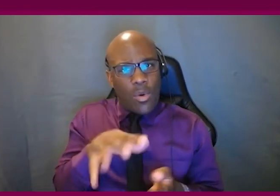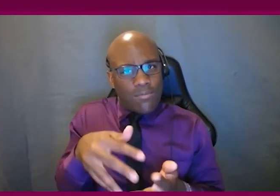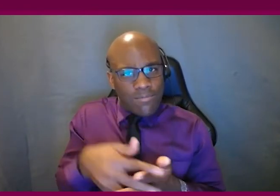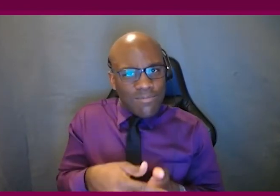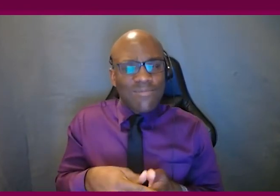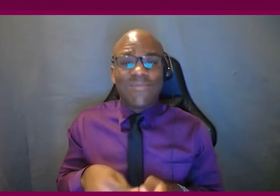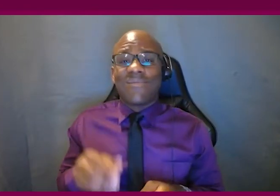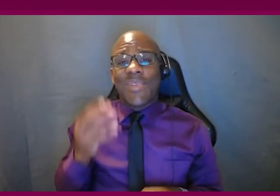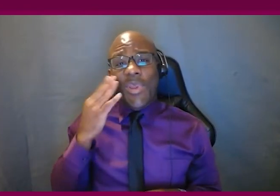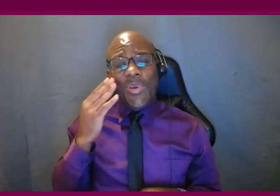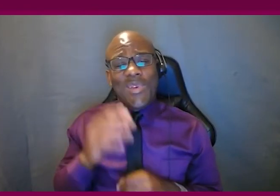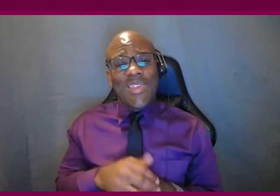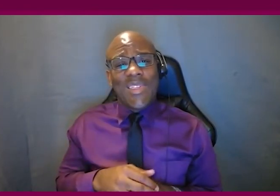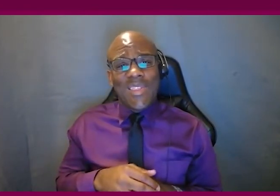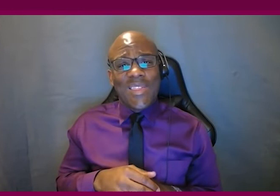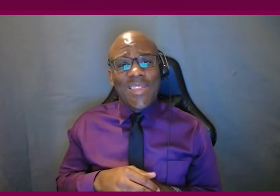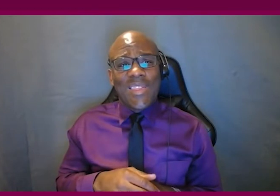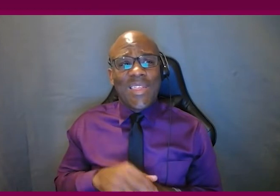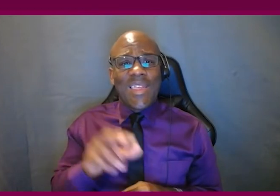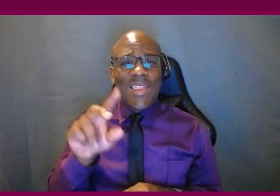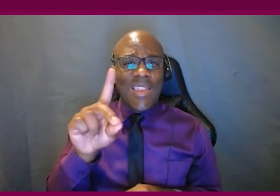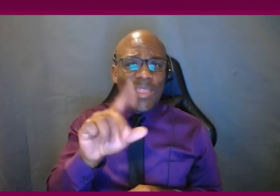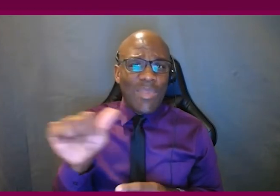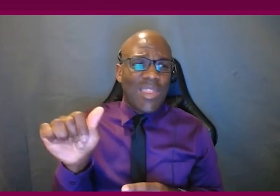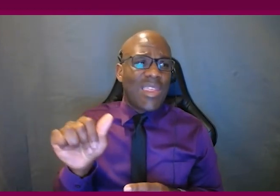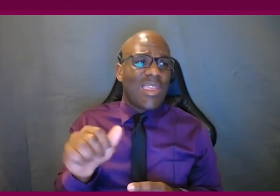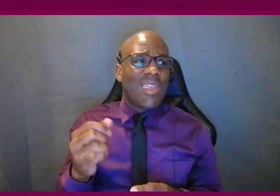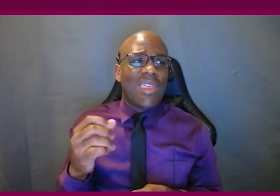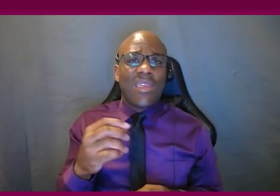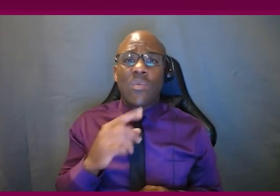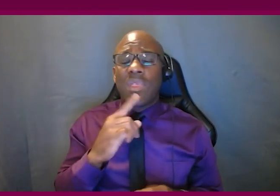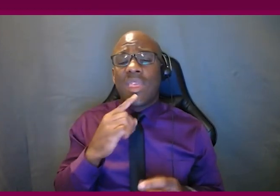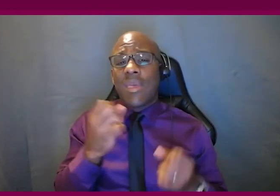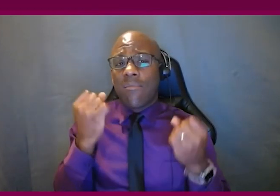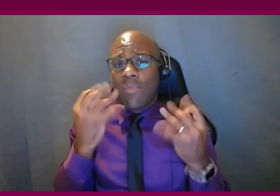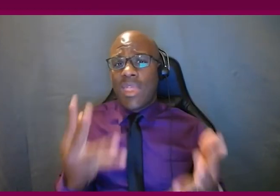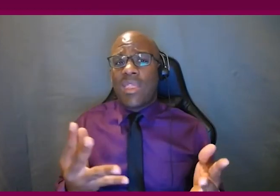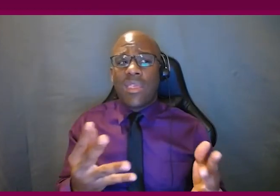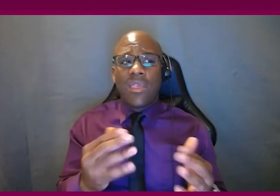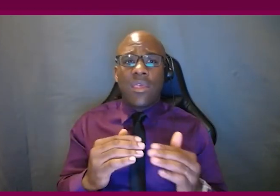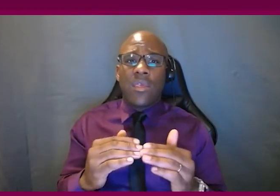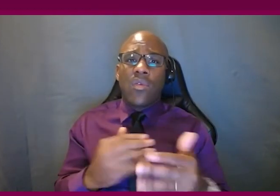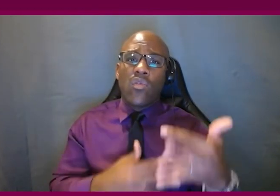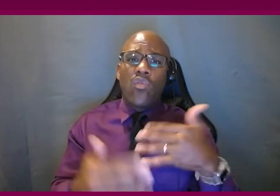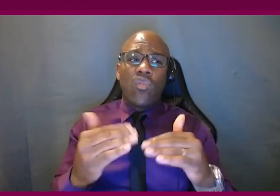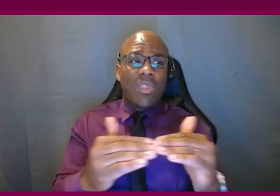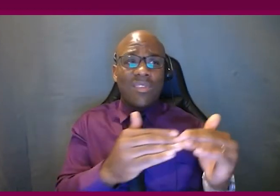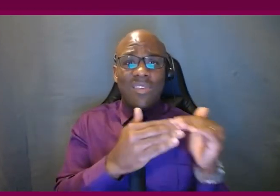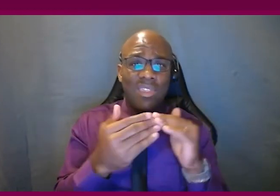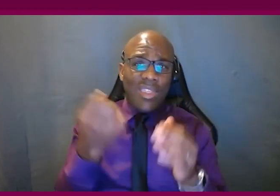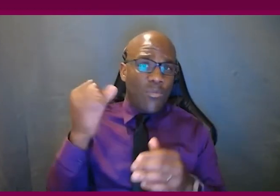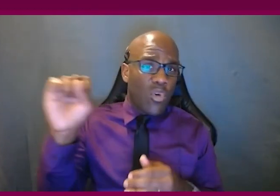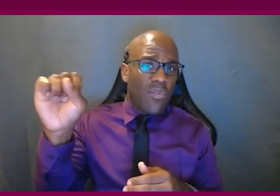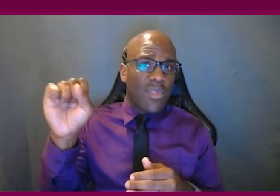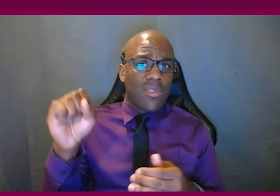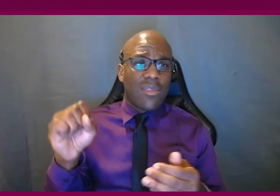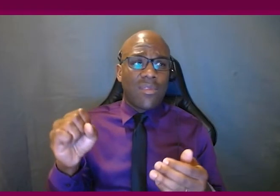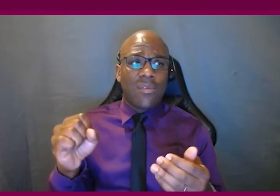really feel so overwhelming that there's so much to be done. And I know I can find myself in that space of like, "There's so much I could do.